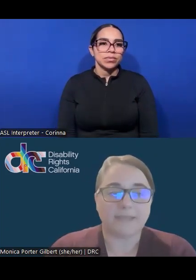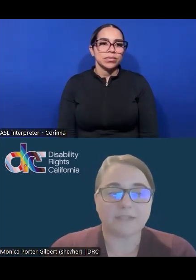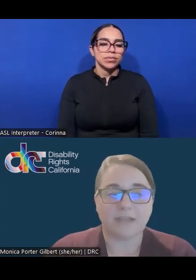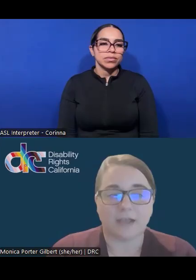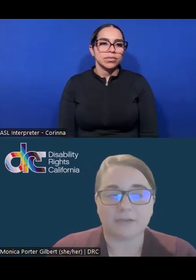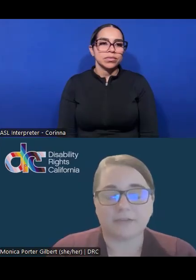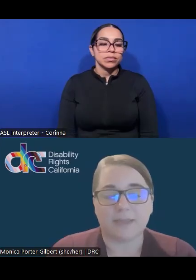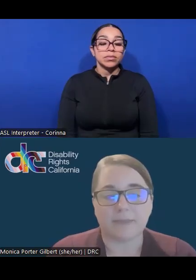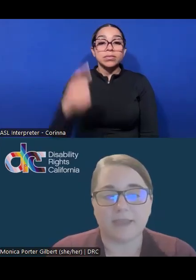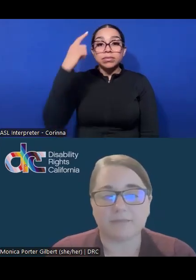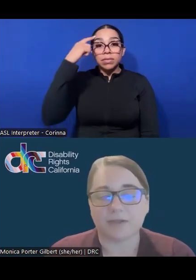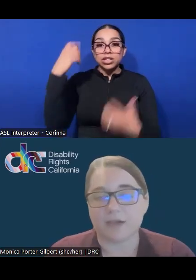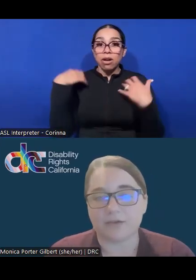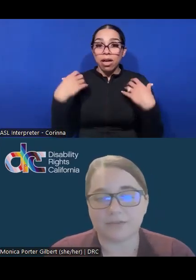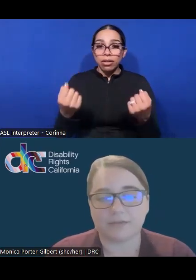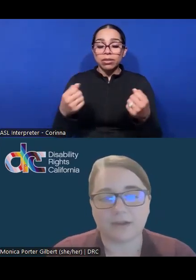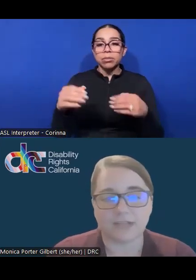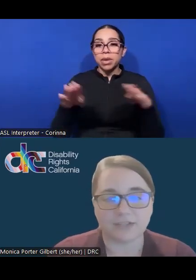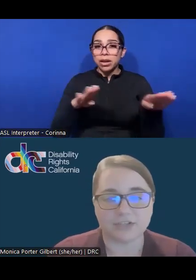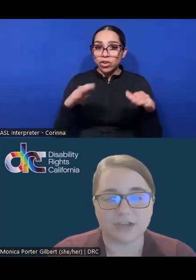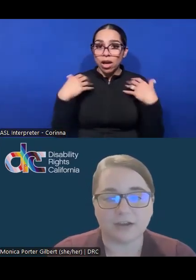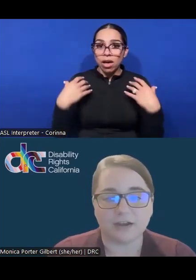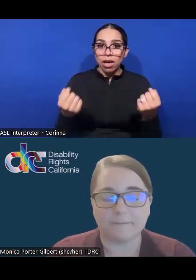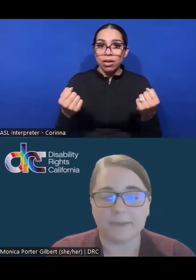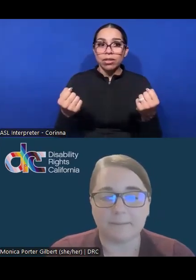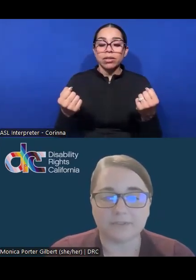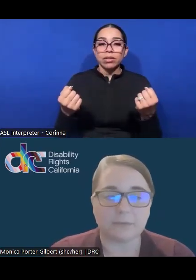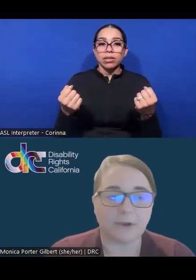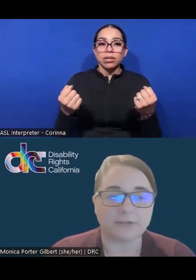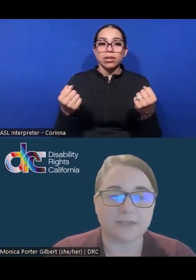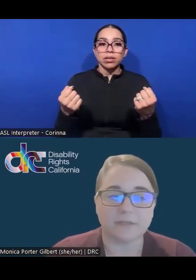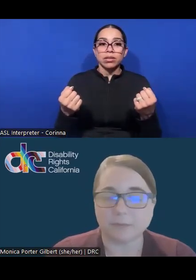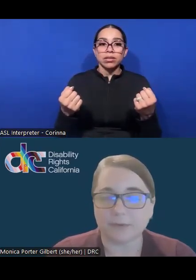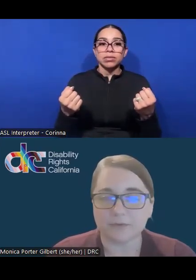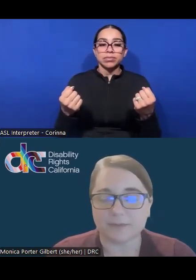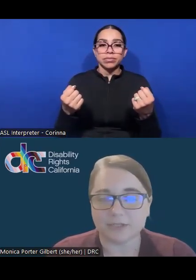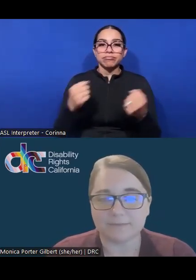Mental health and behavioral health are touched on in multiple parts of the proposed budget.